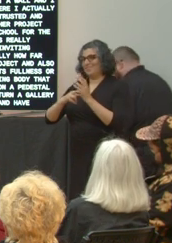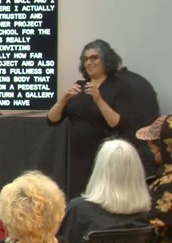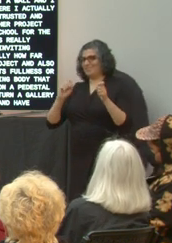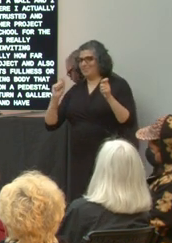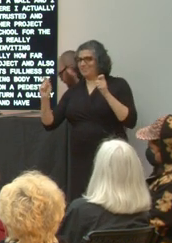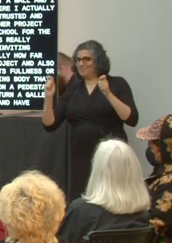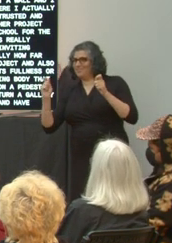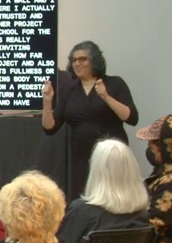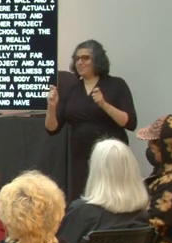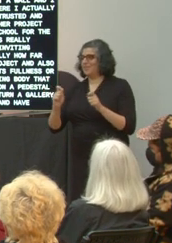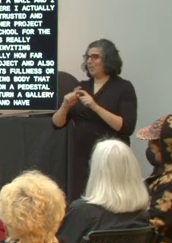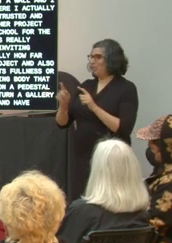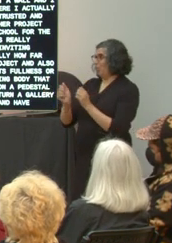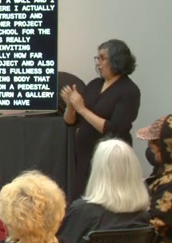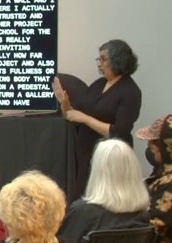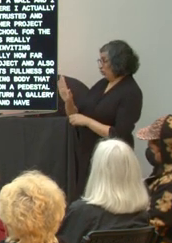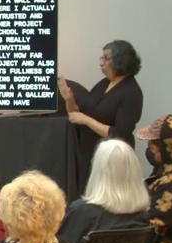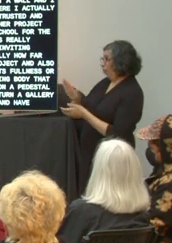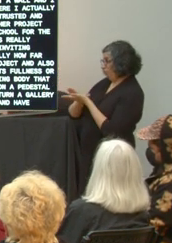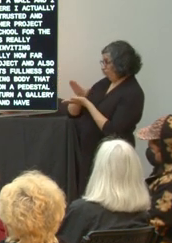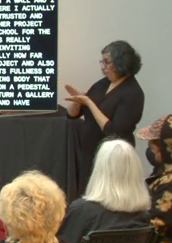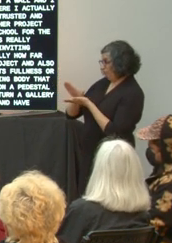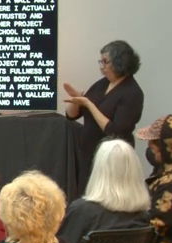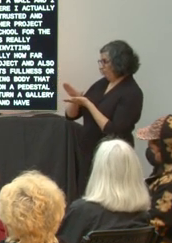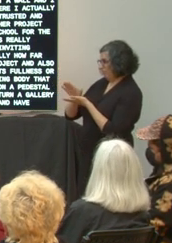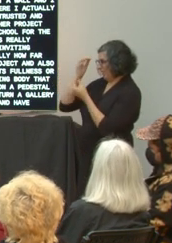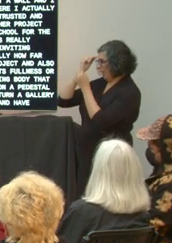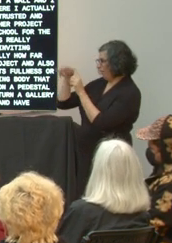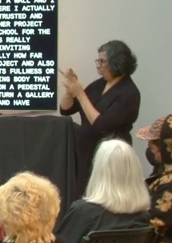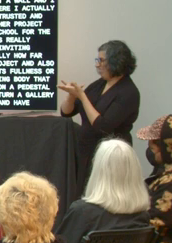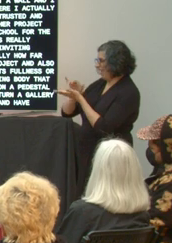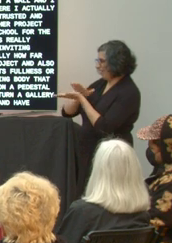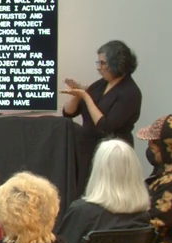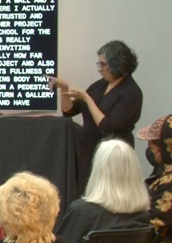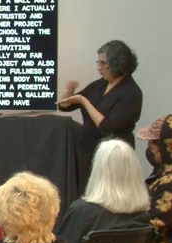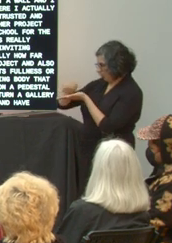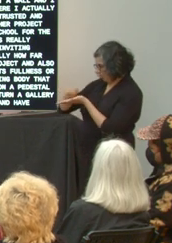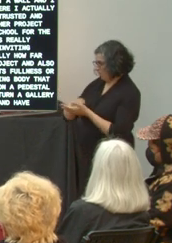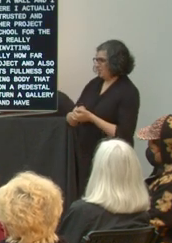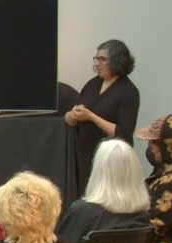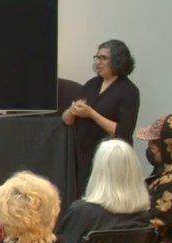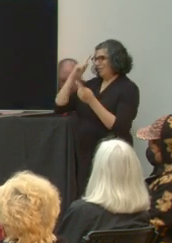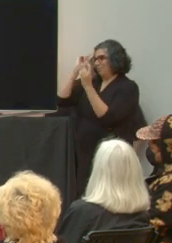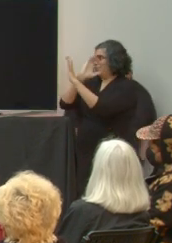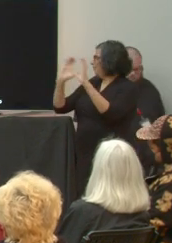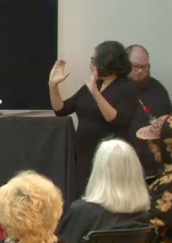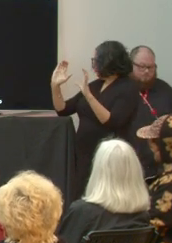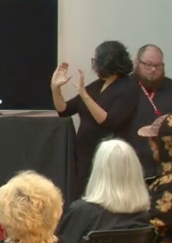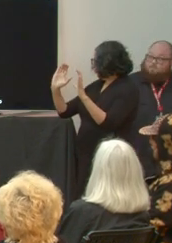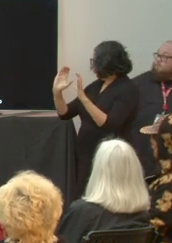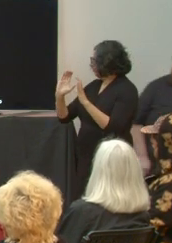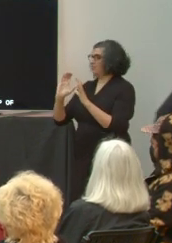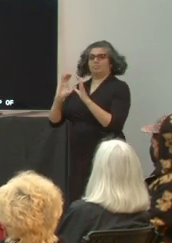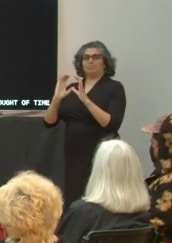your term paper, considering that I dream of time where